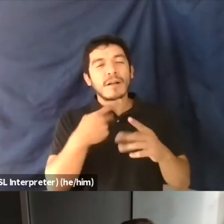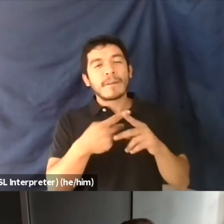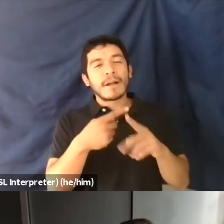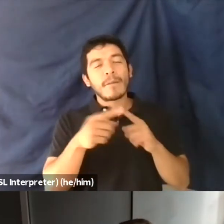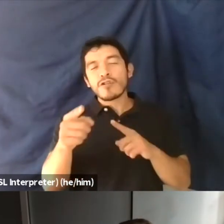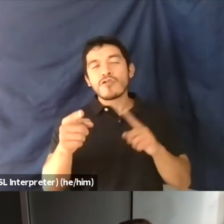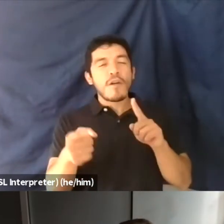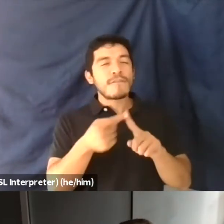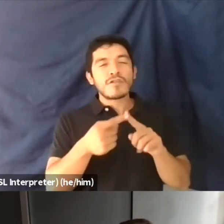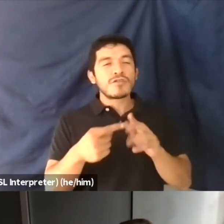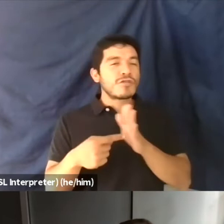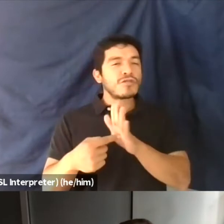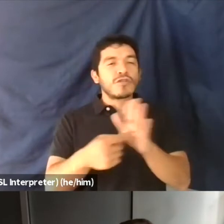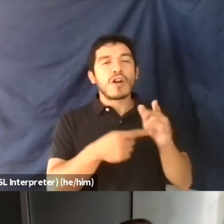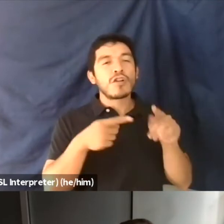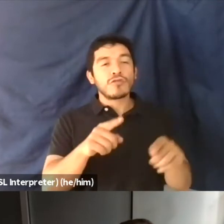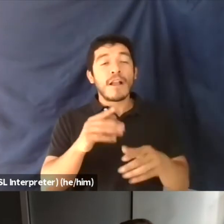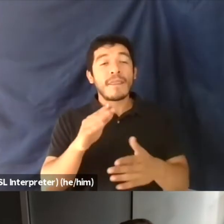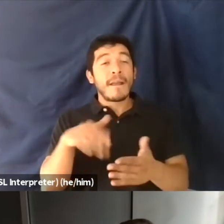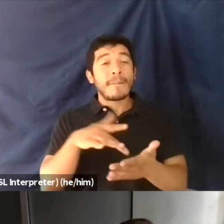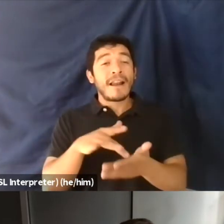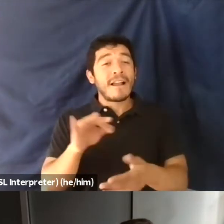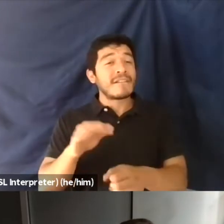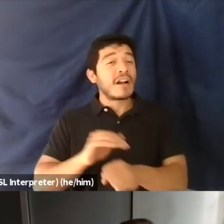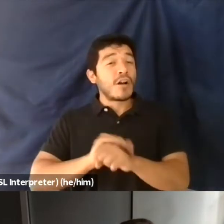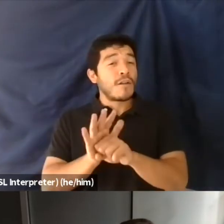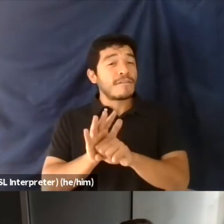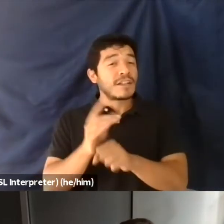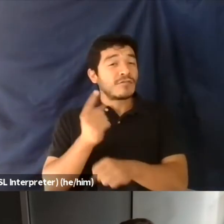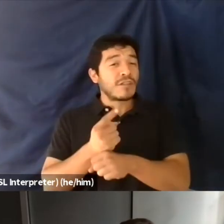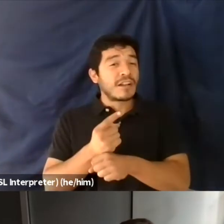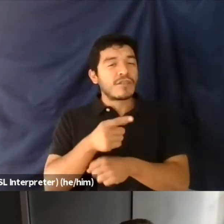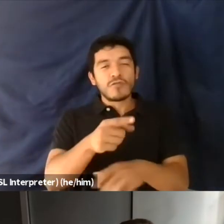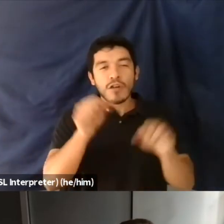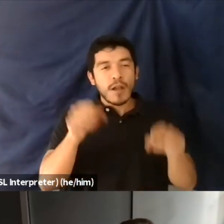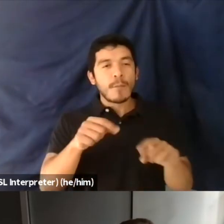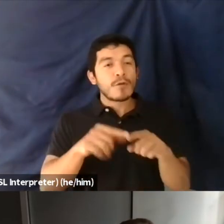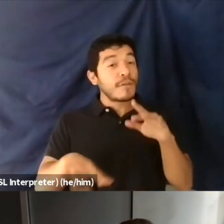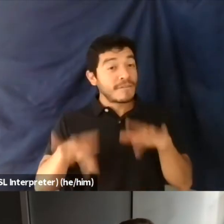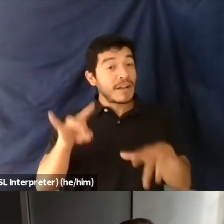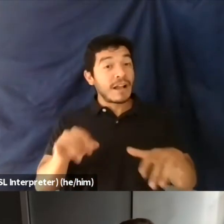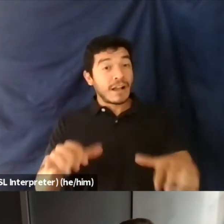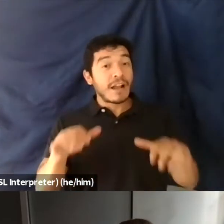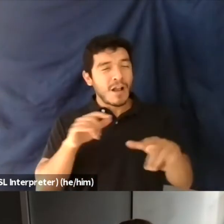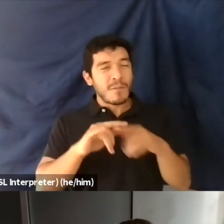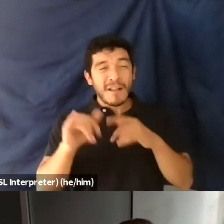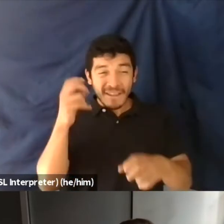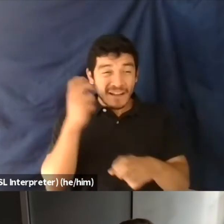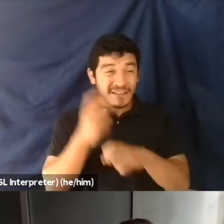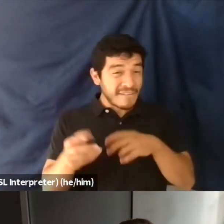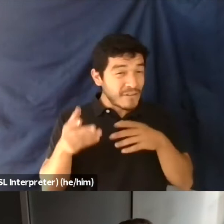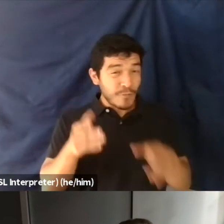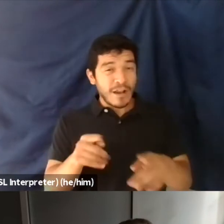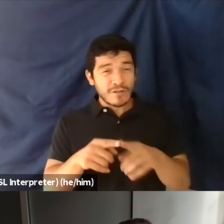during the middle of the pandemic, right? So you've been able to find audiences, but was that a tricky way to try and get a film out?